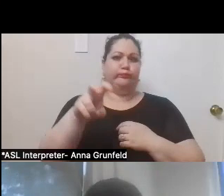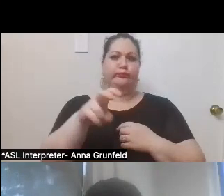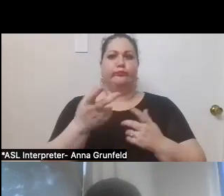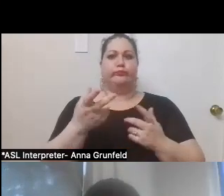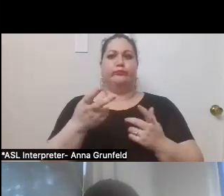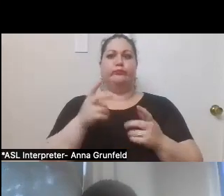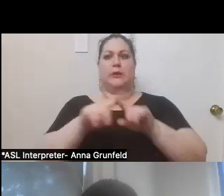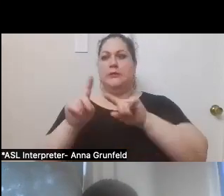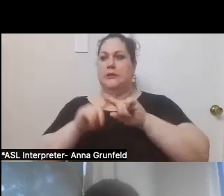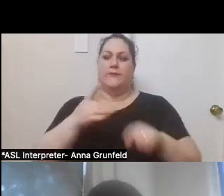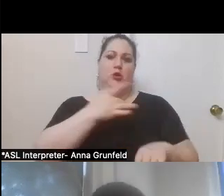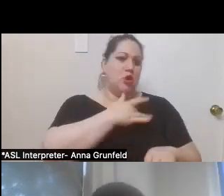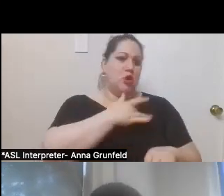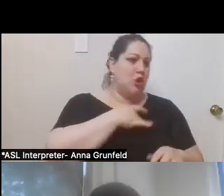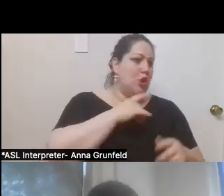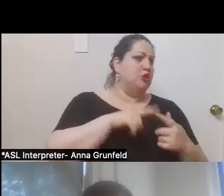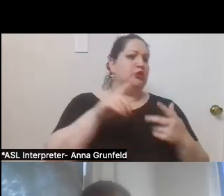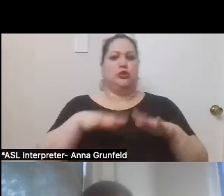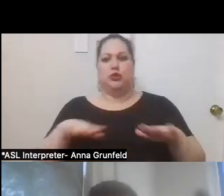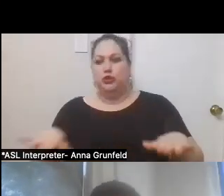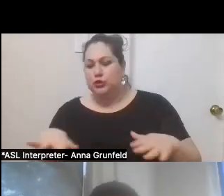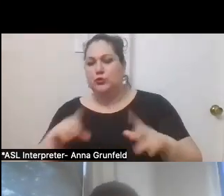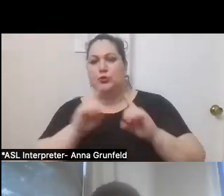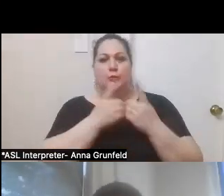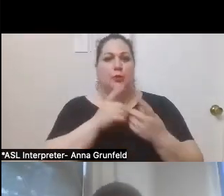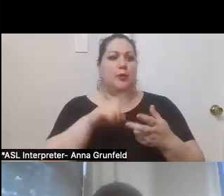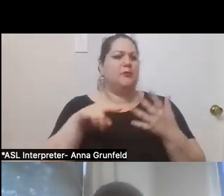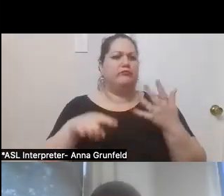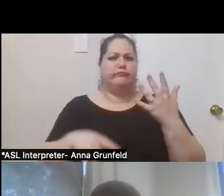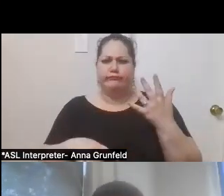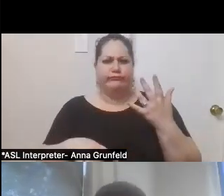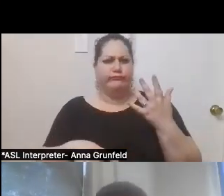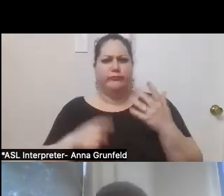And children's ward and then dealing on and dealing with other medical